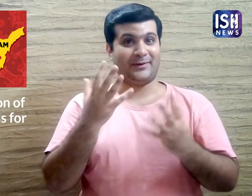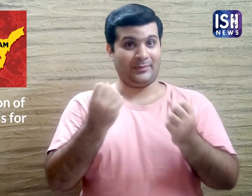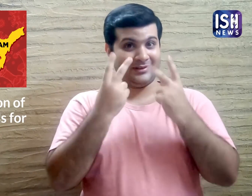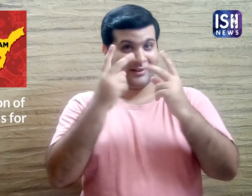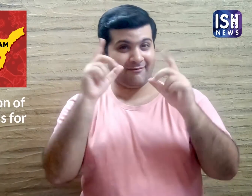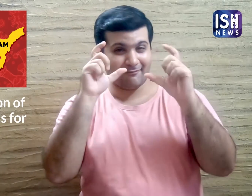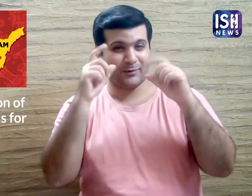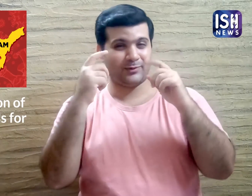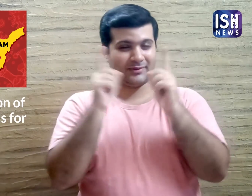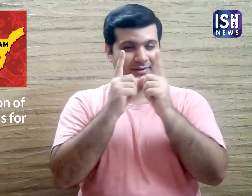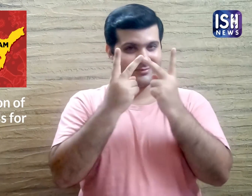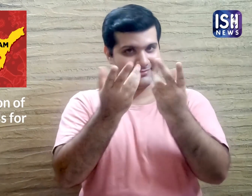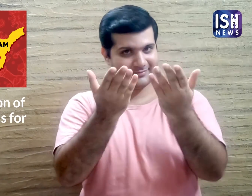Have a look at the images.